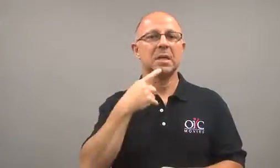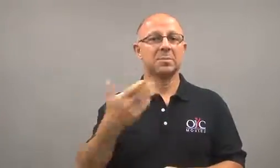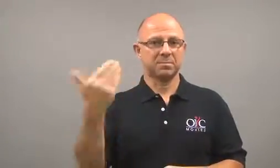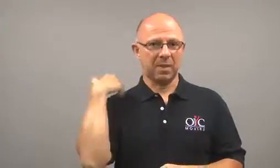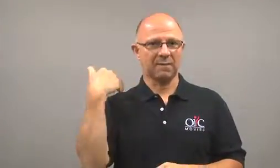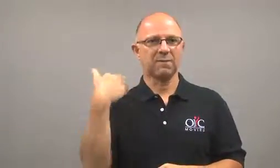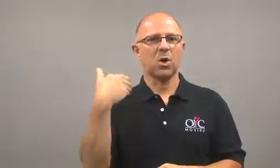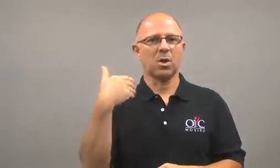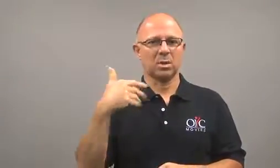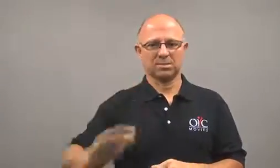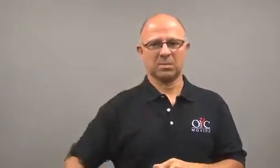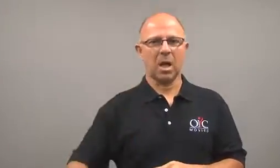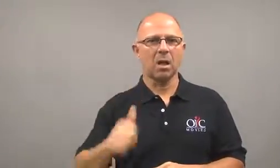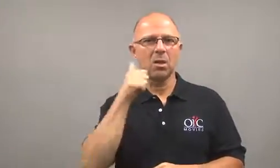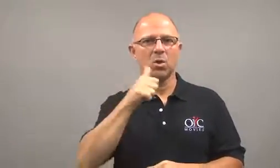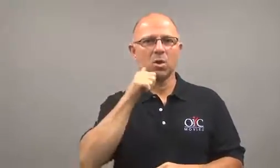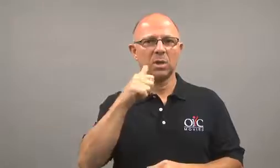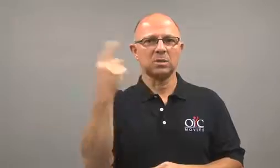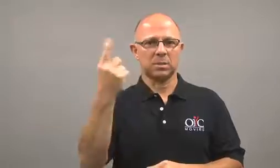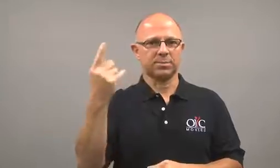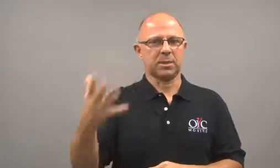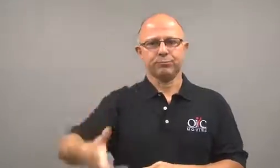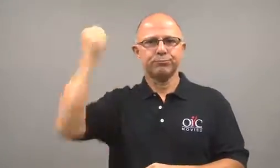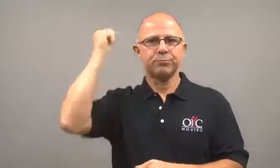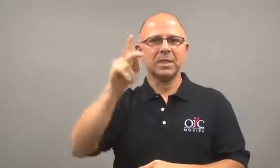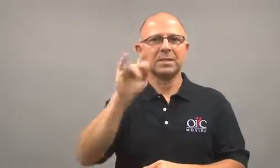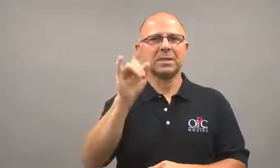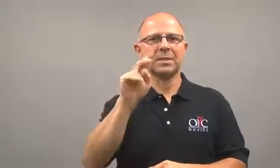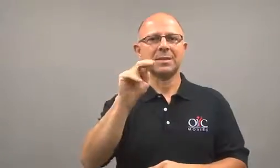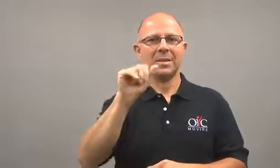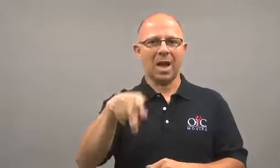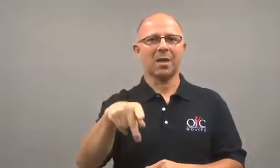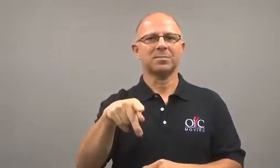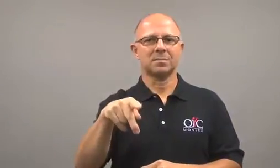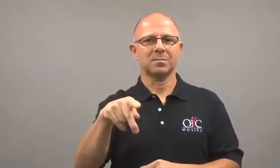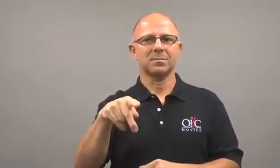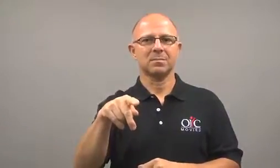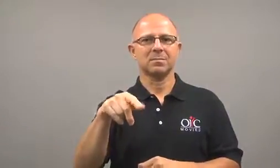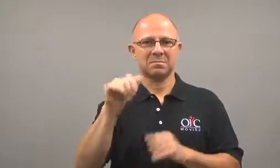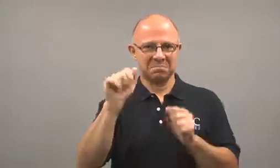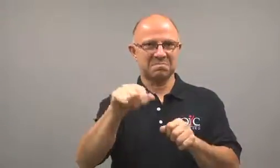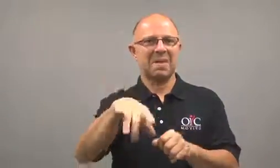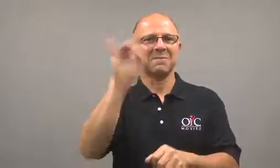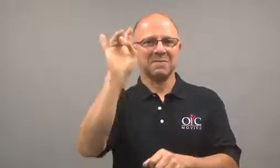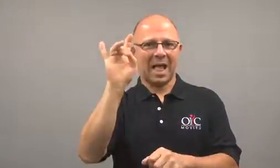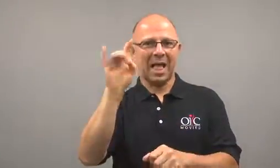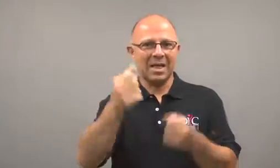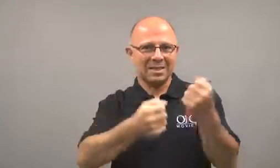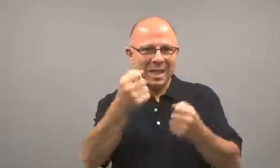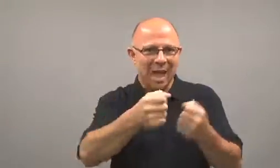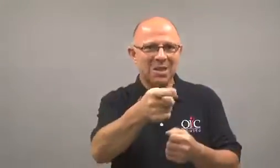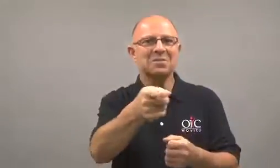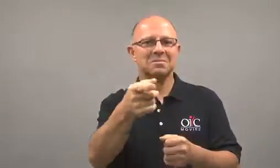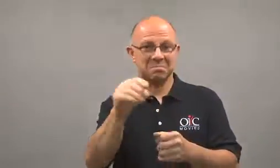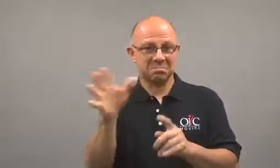In one case, a little girl was abducted.